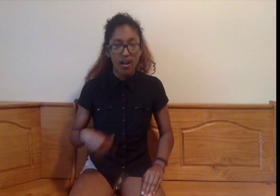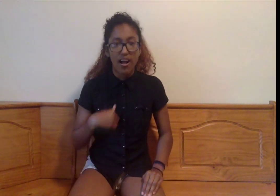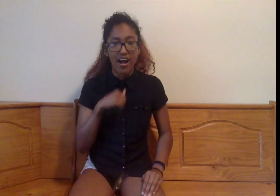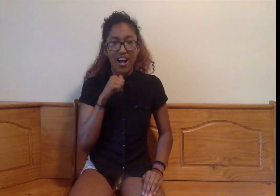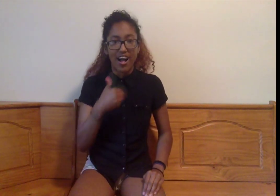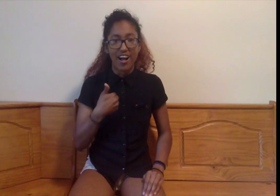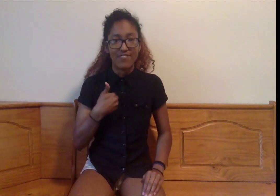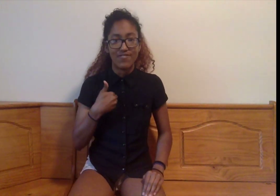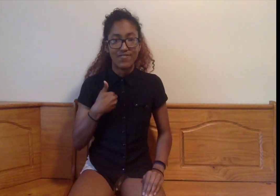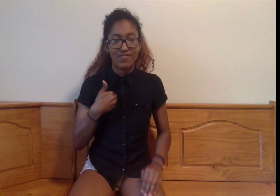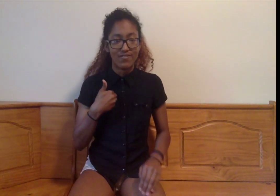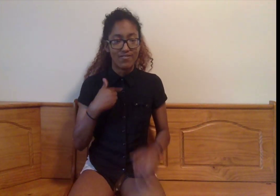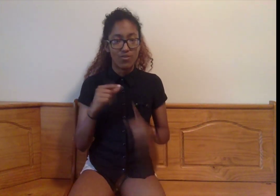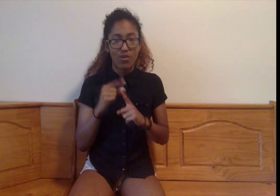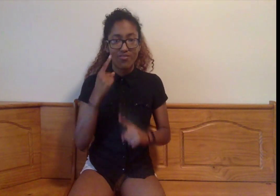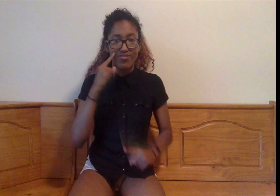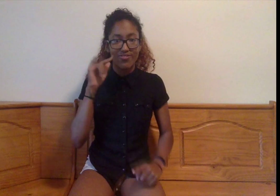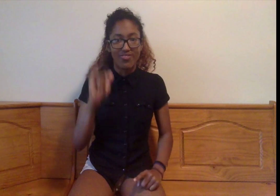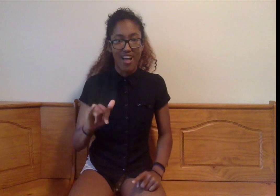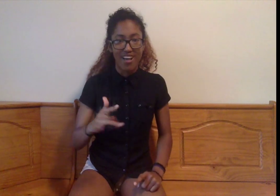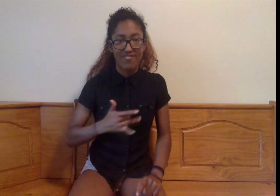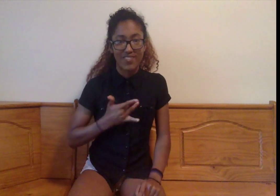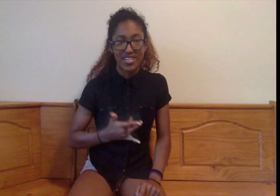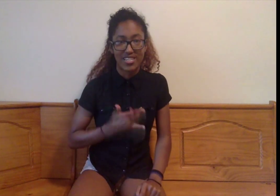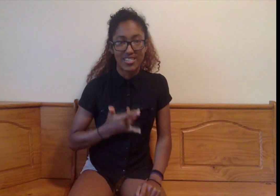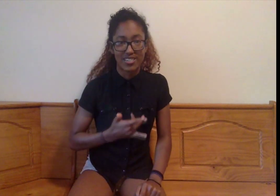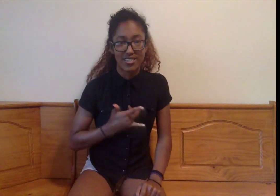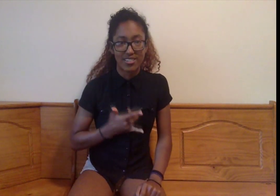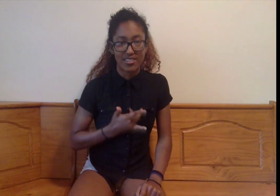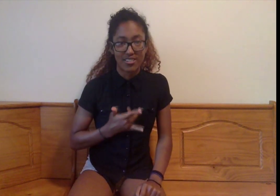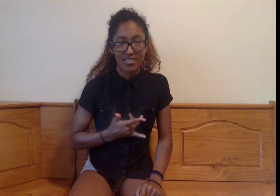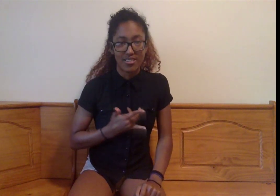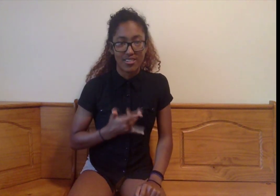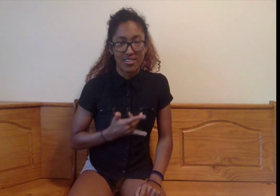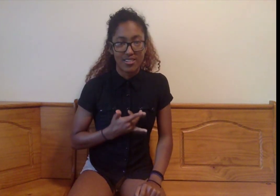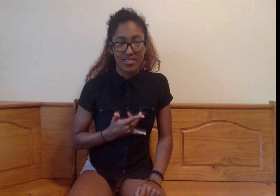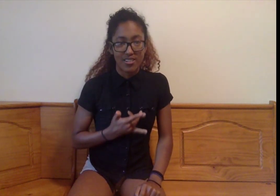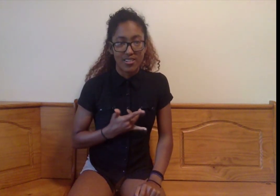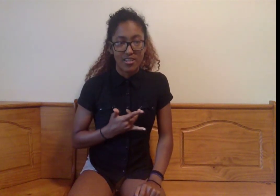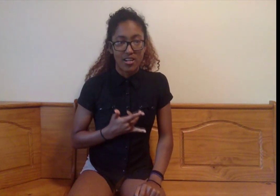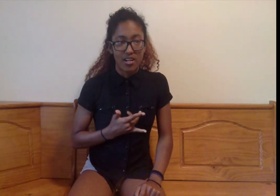I still don’t have words for that feeling.